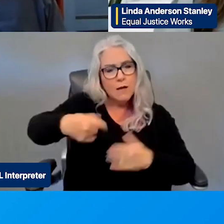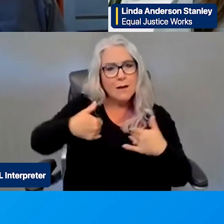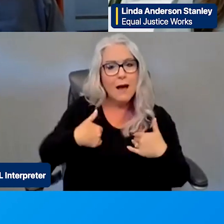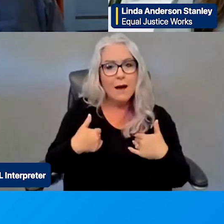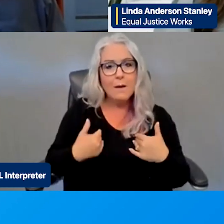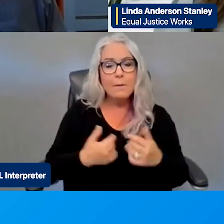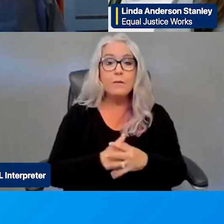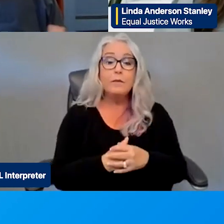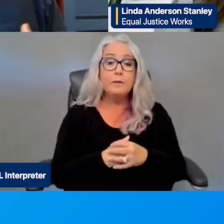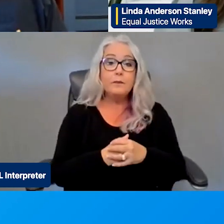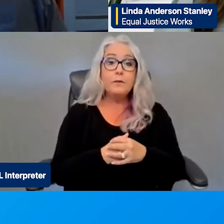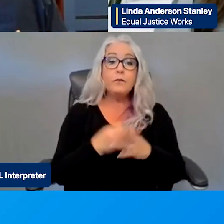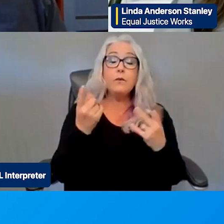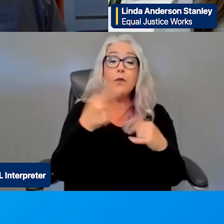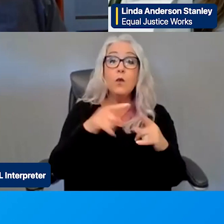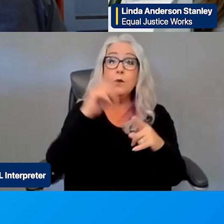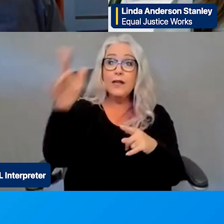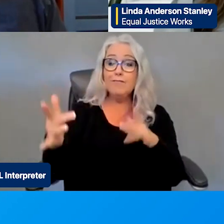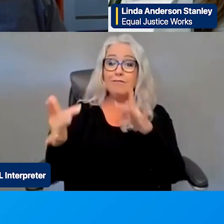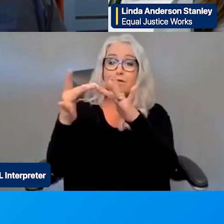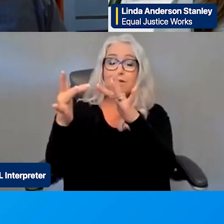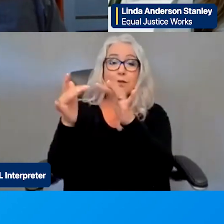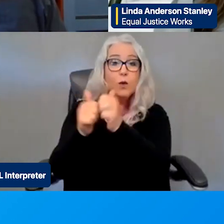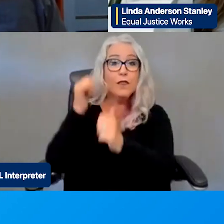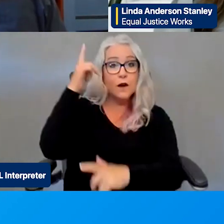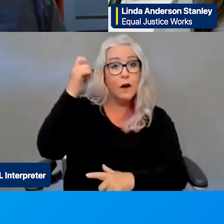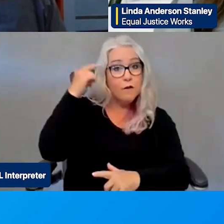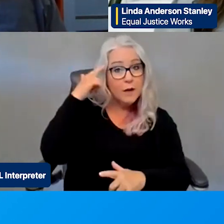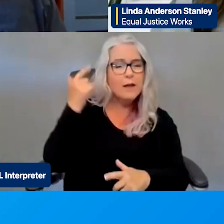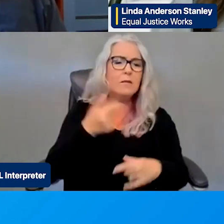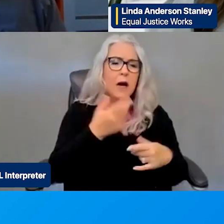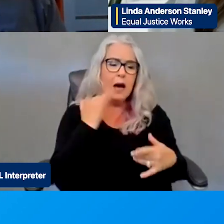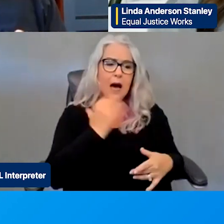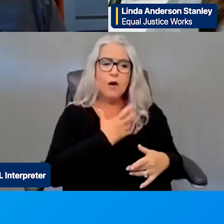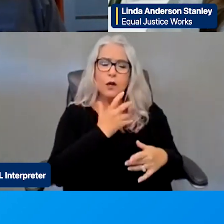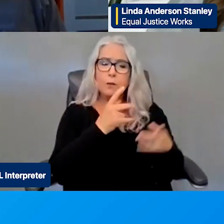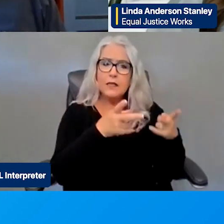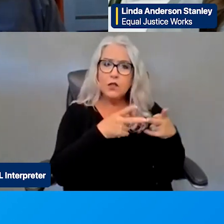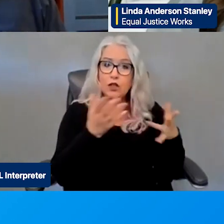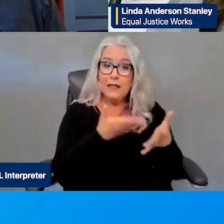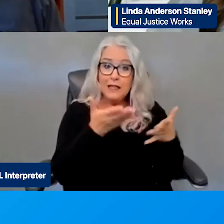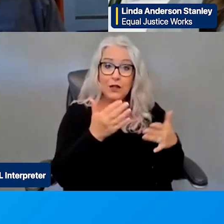Government entities, even in our unique position as the protection and advocacy system, that is state Government